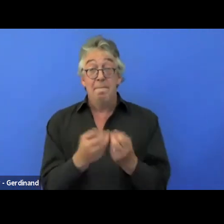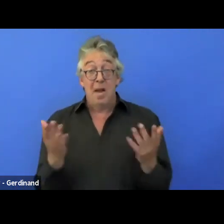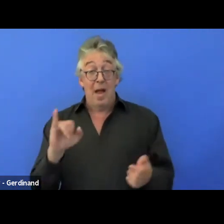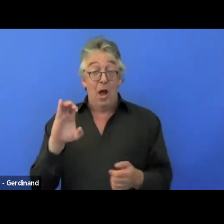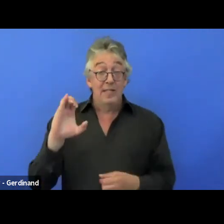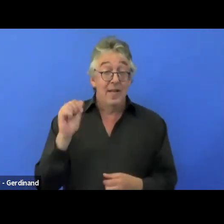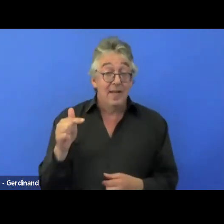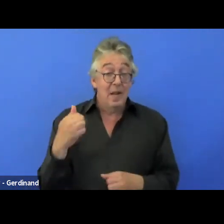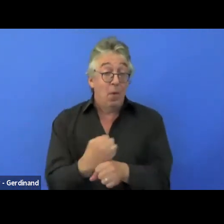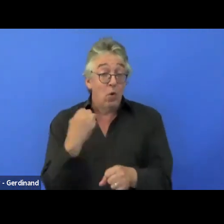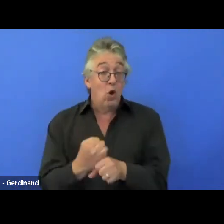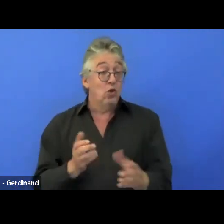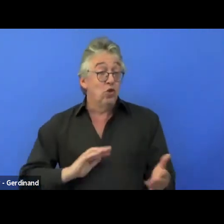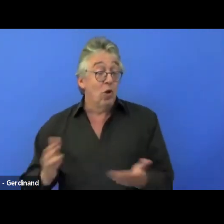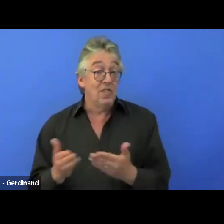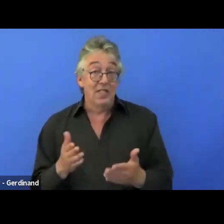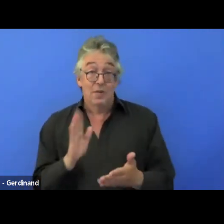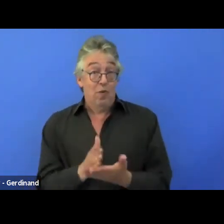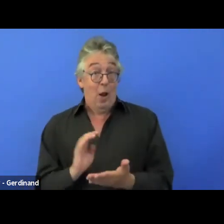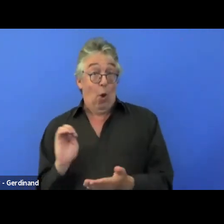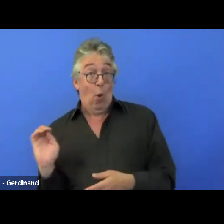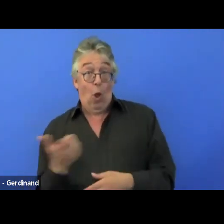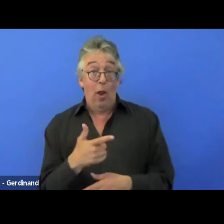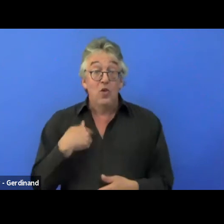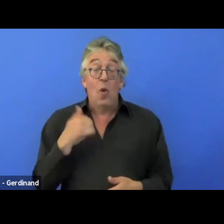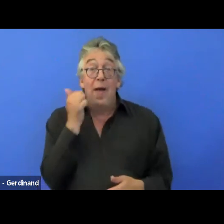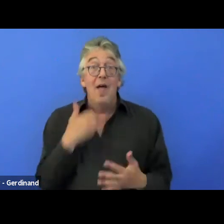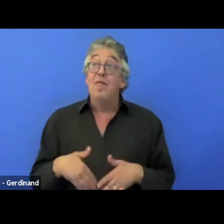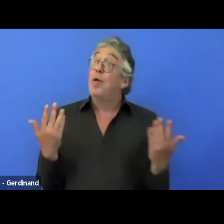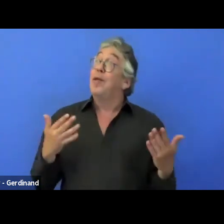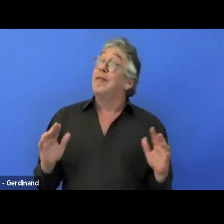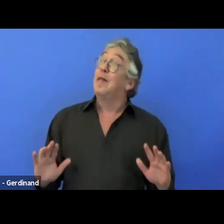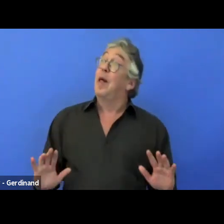all of them in everyday life, even though we don't notice,